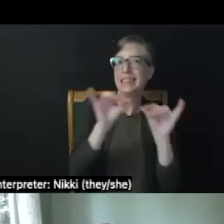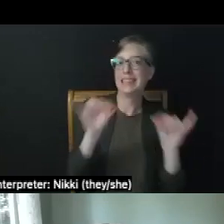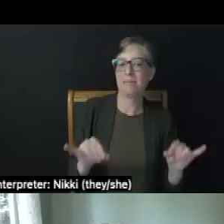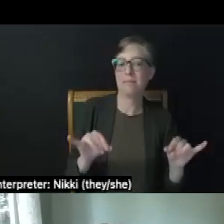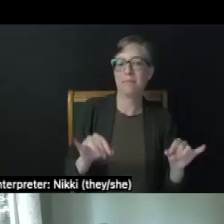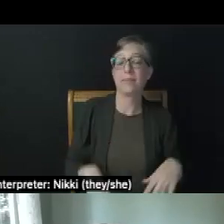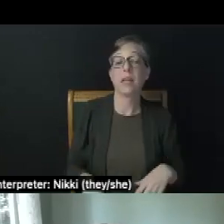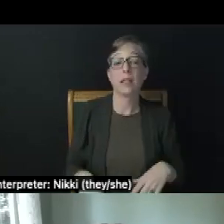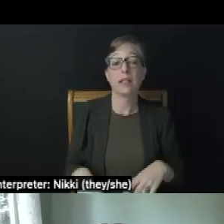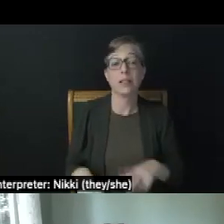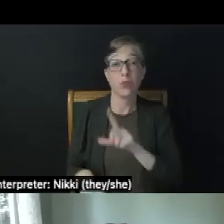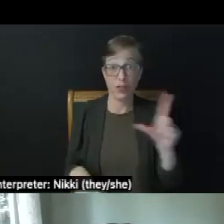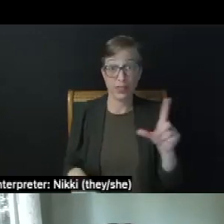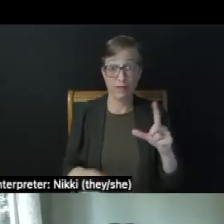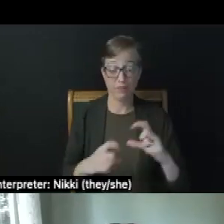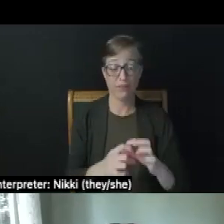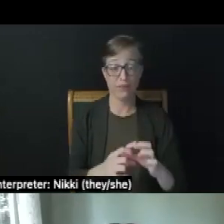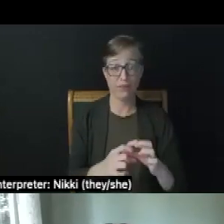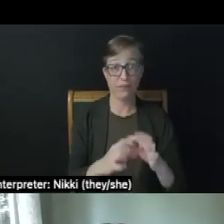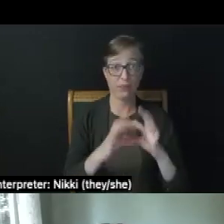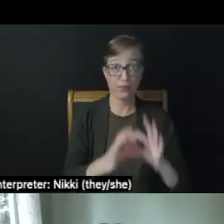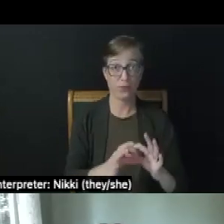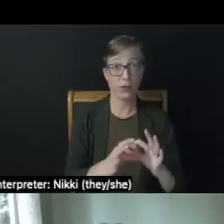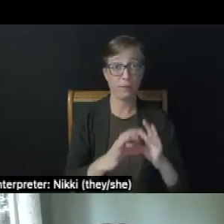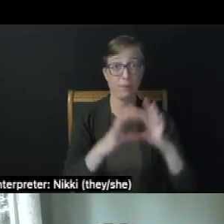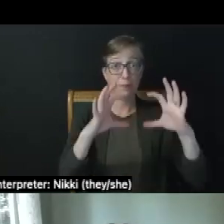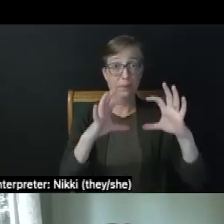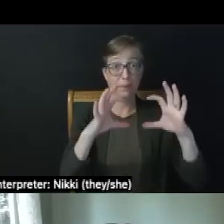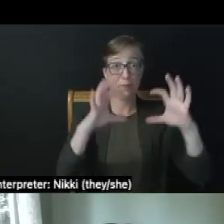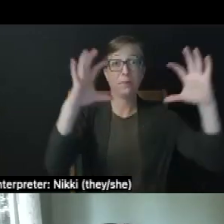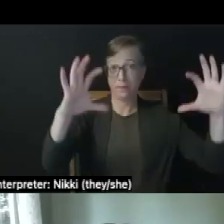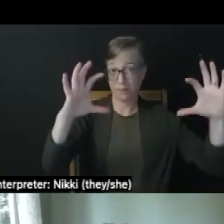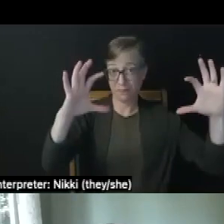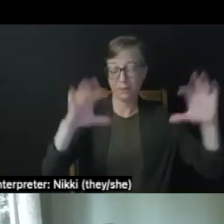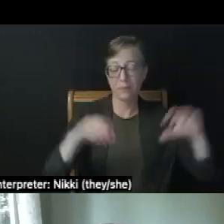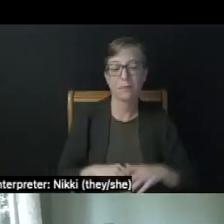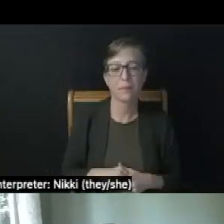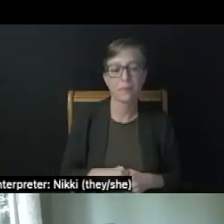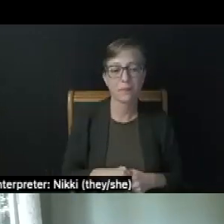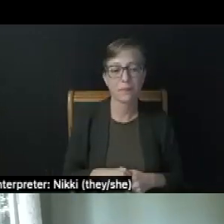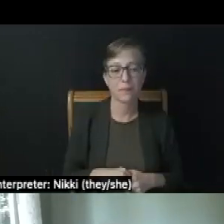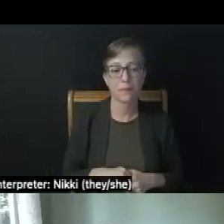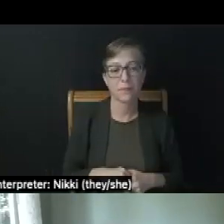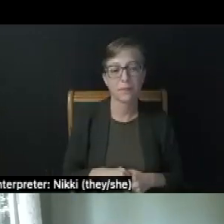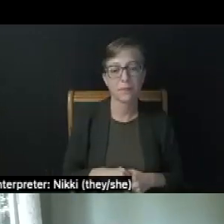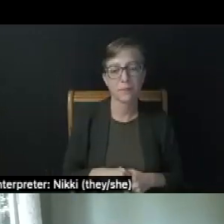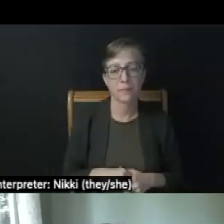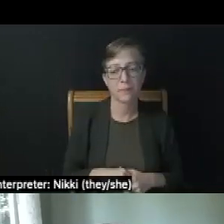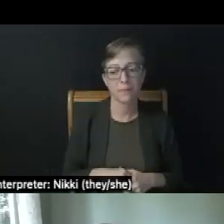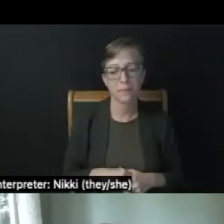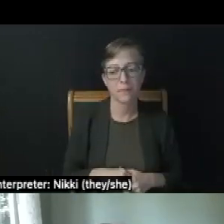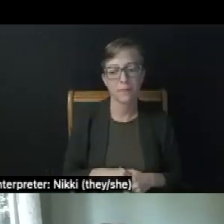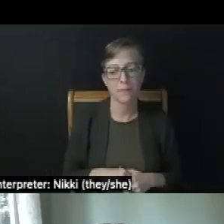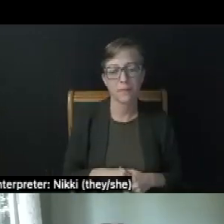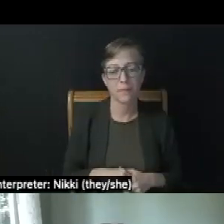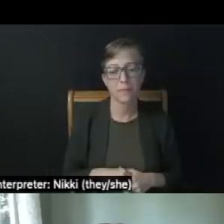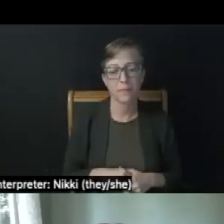a small one and medium one, and the larger one. This represents different communities.